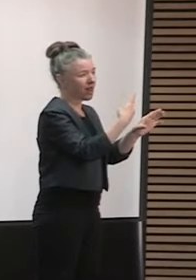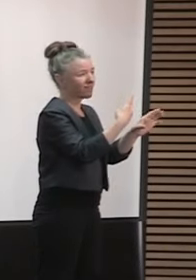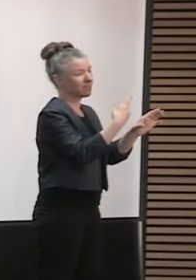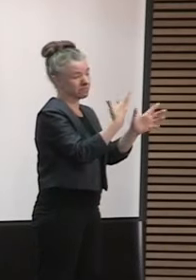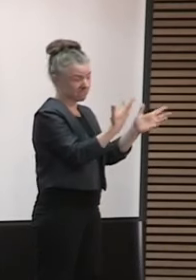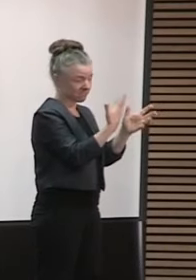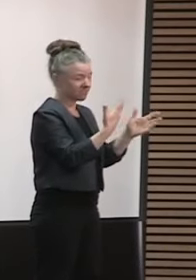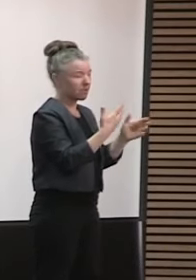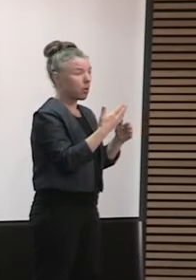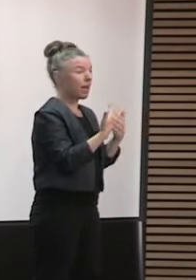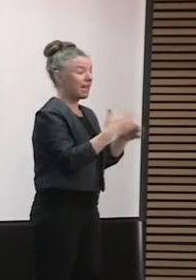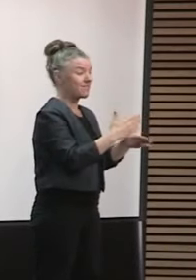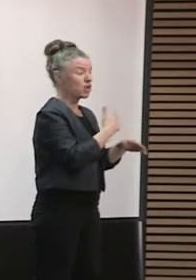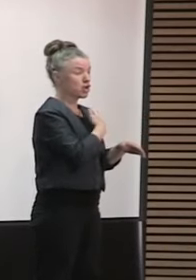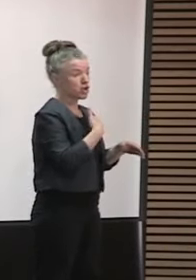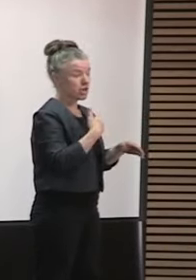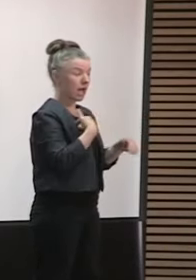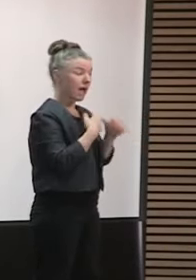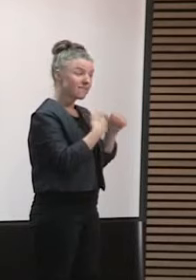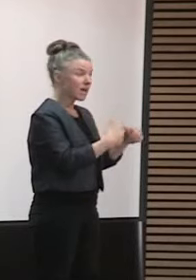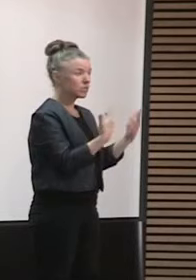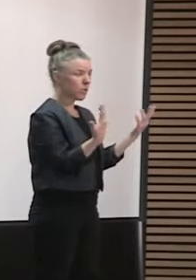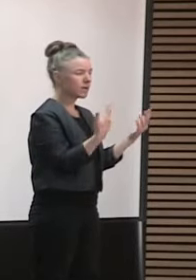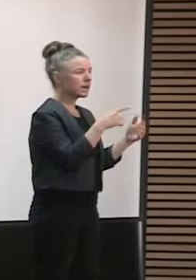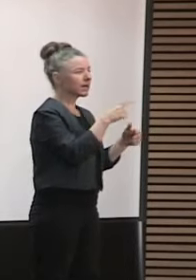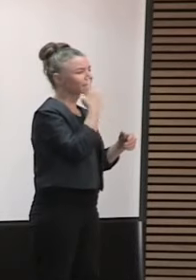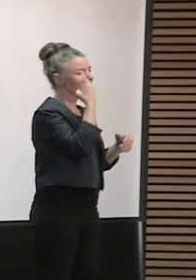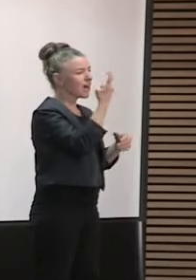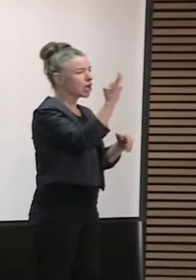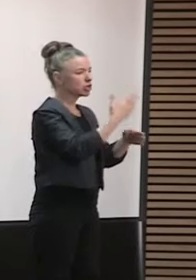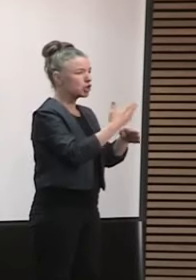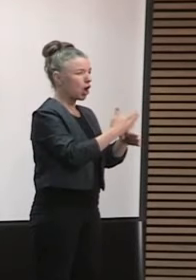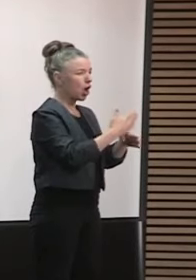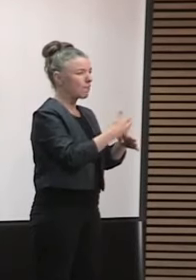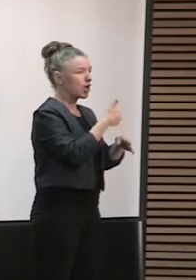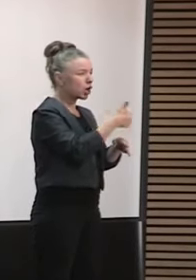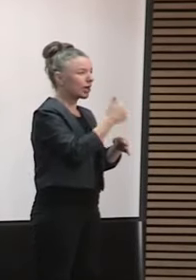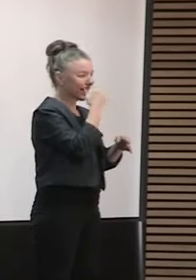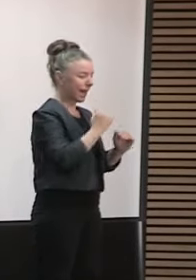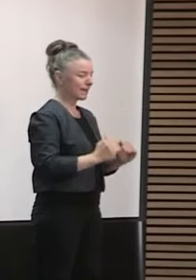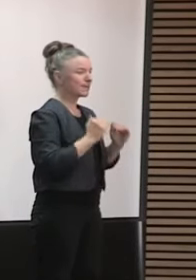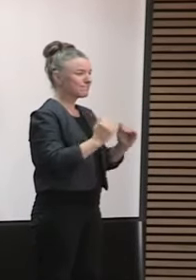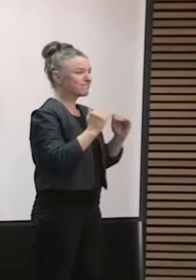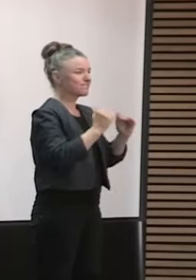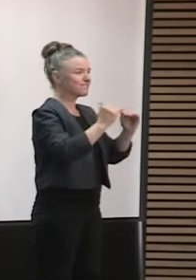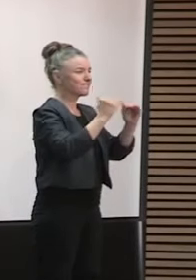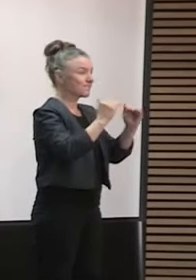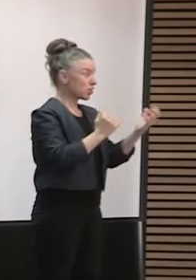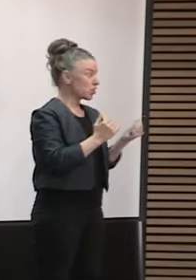about 8,000 in a day, over the weekend, where we tend to get lower test results.